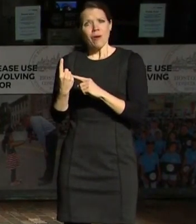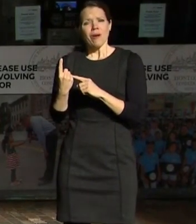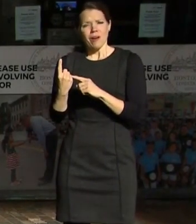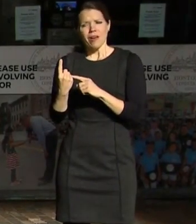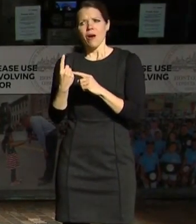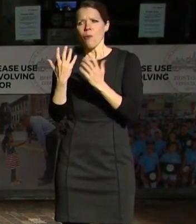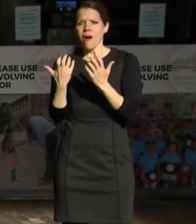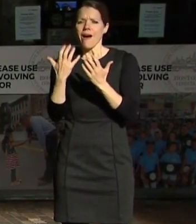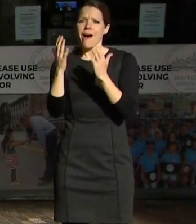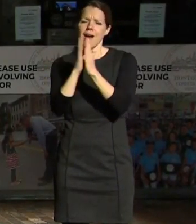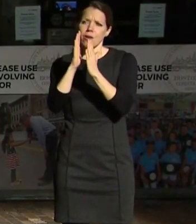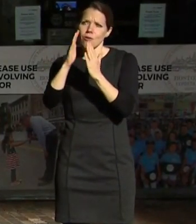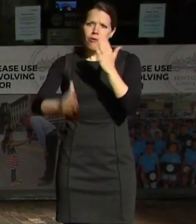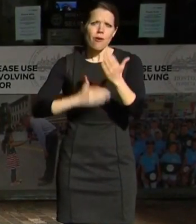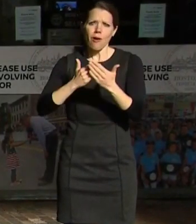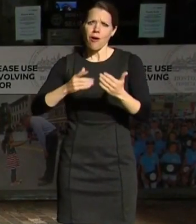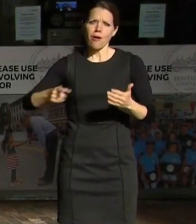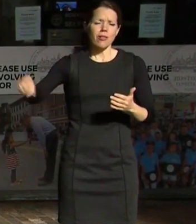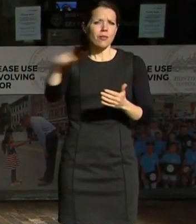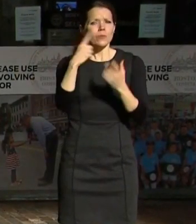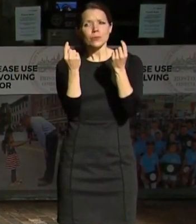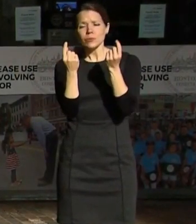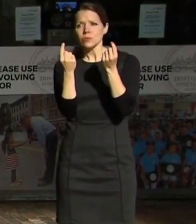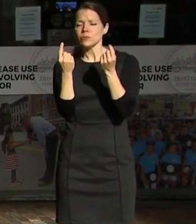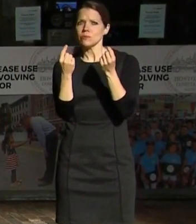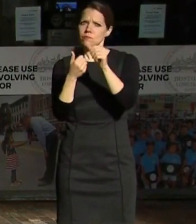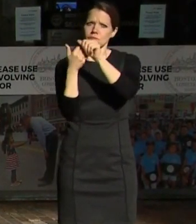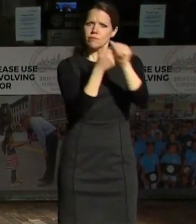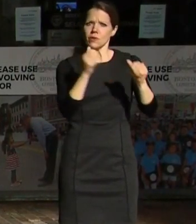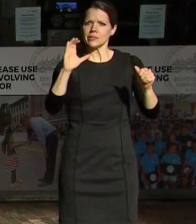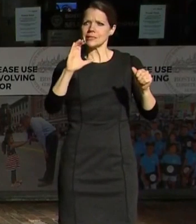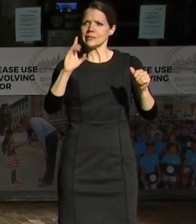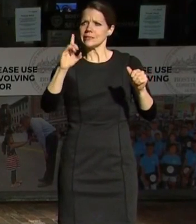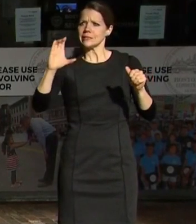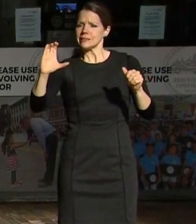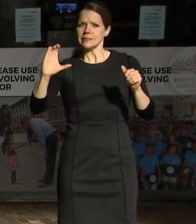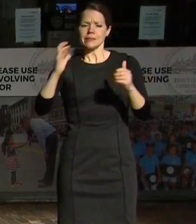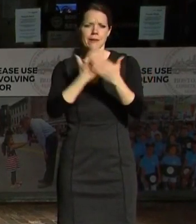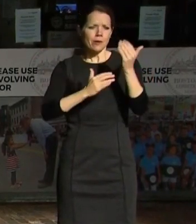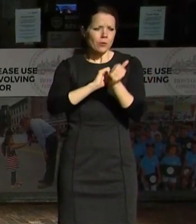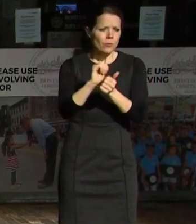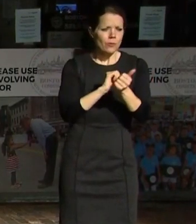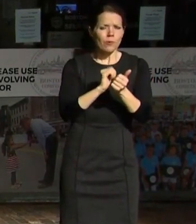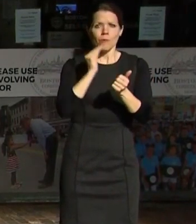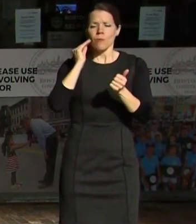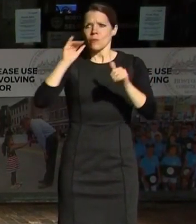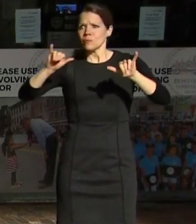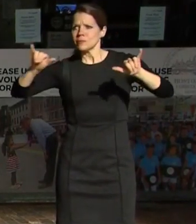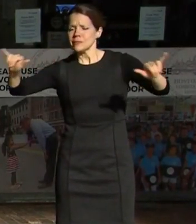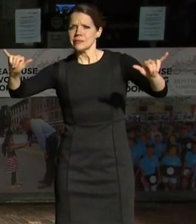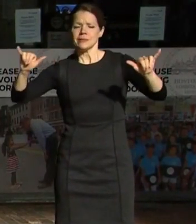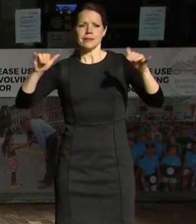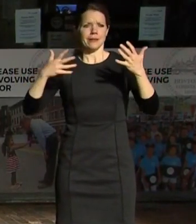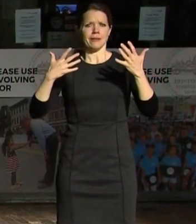VIRUS. PLEASE ADHERE TO THE GUIDANCE,